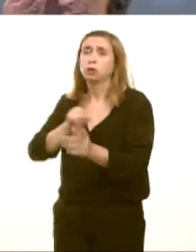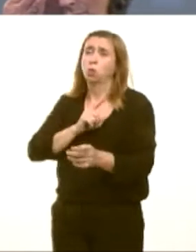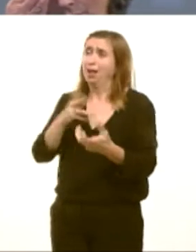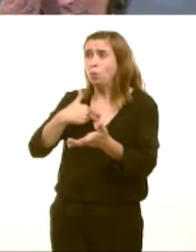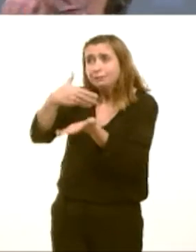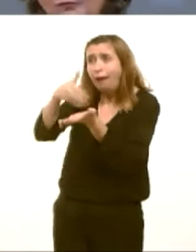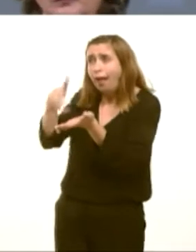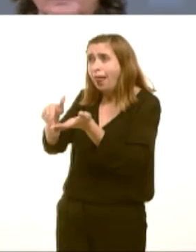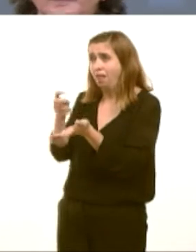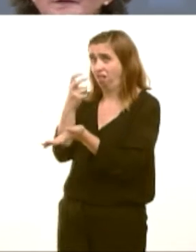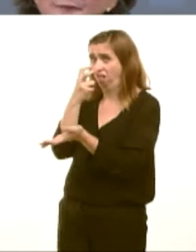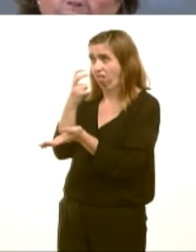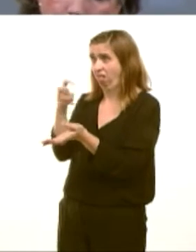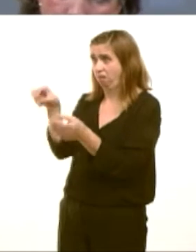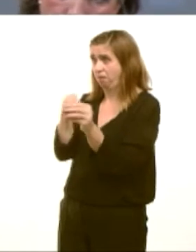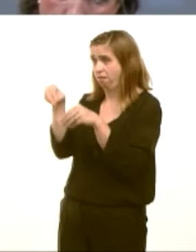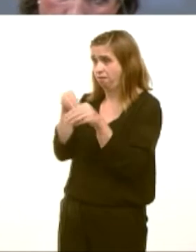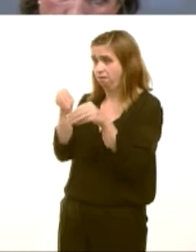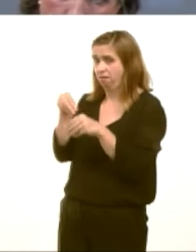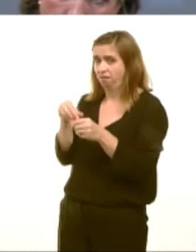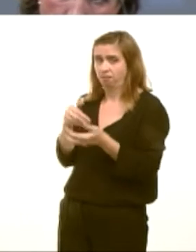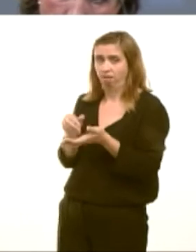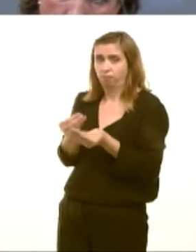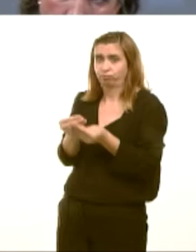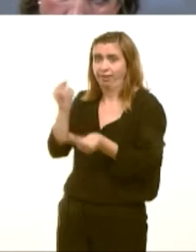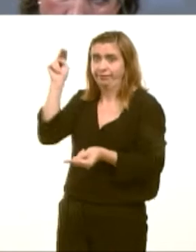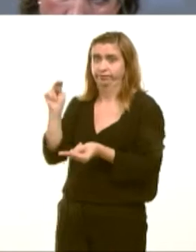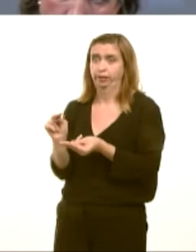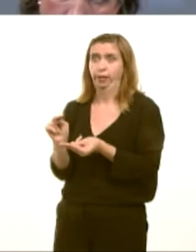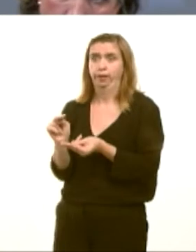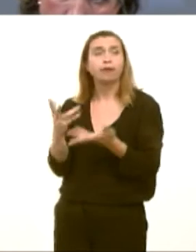But, one plank that does support farm businesses is the rural development plan.